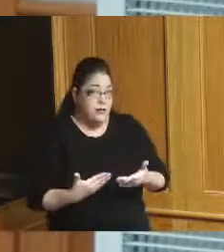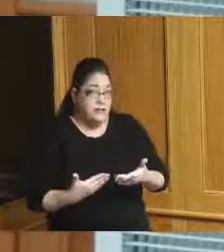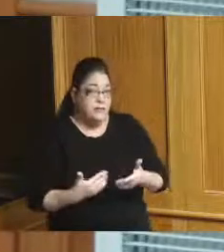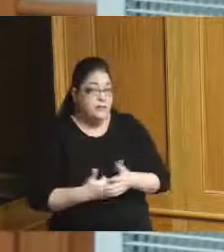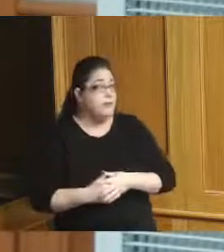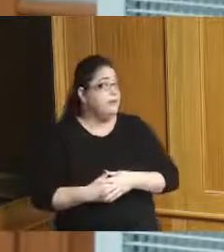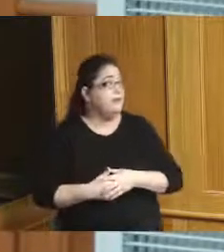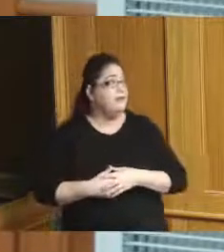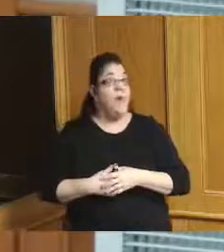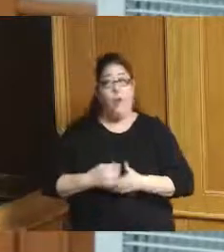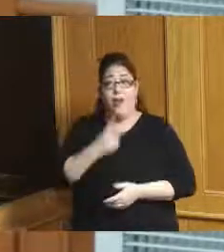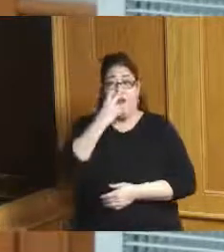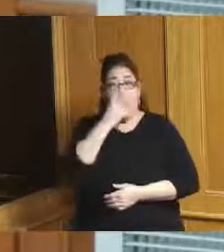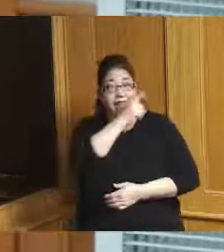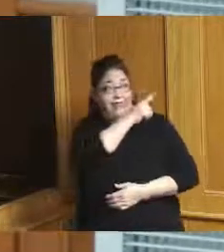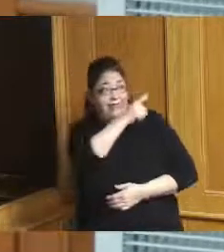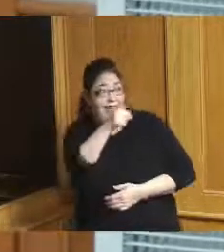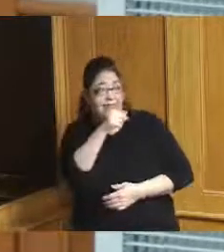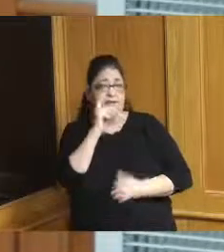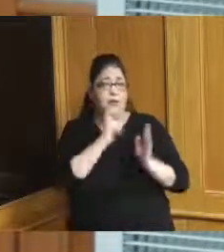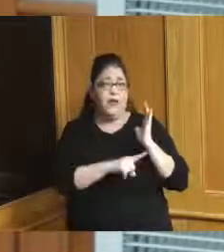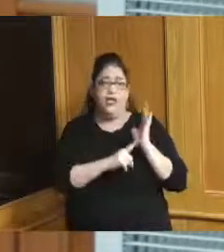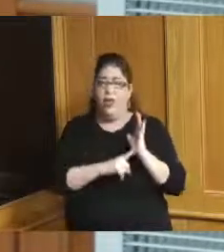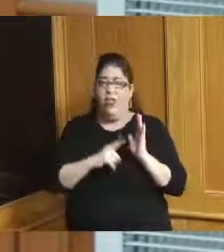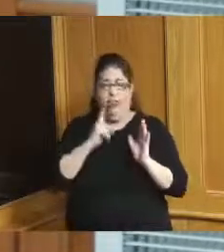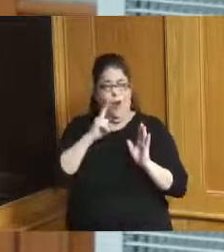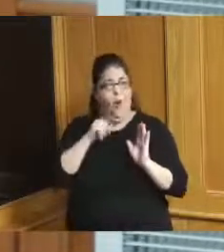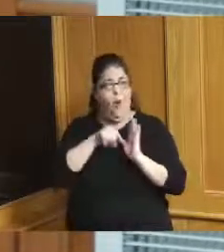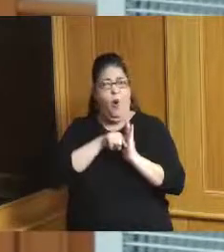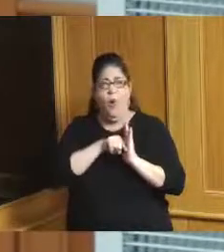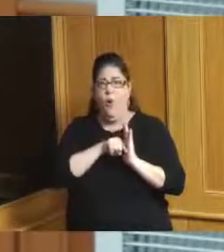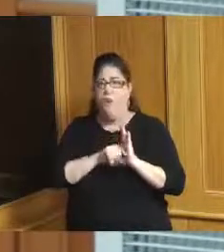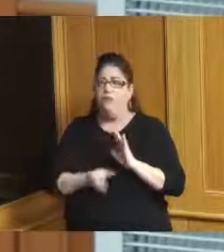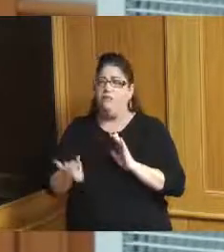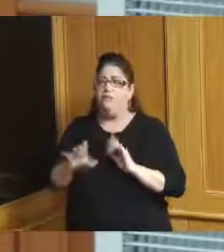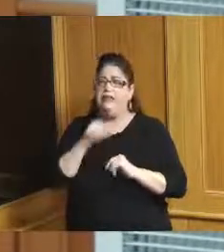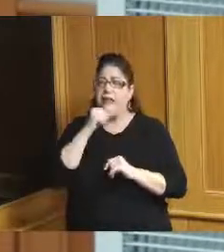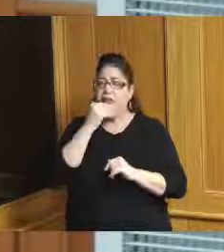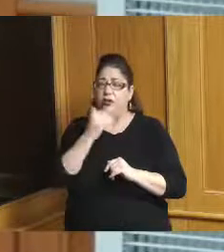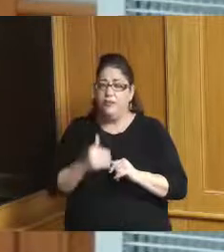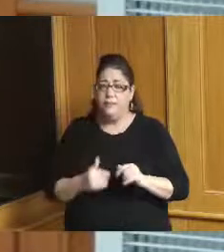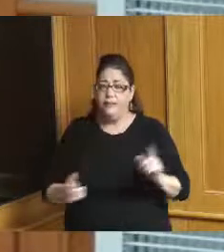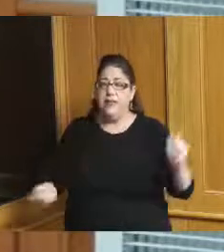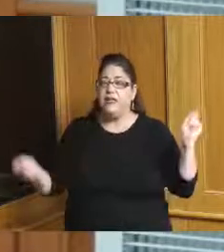that they shared I was like whoa whoa whoa whoa this is not good but it makes some sense right